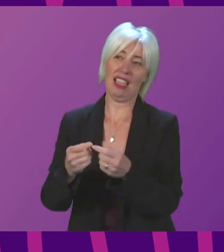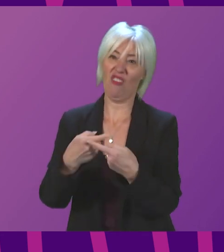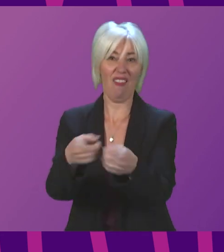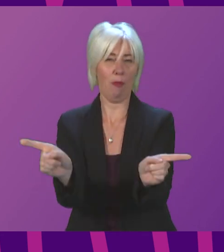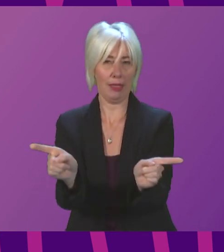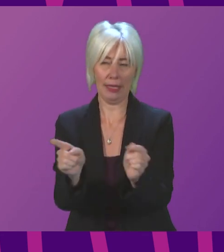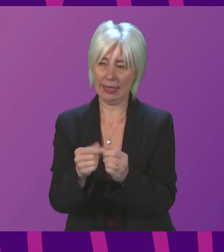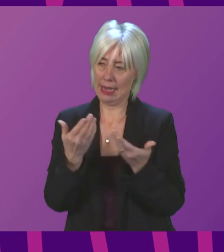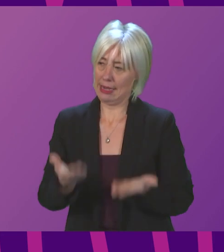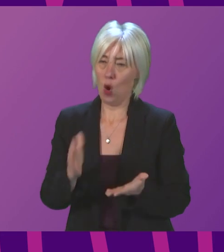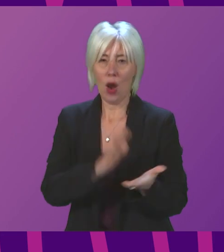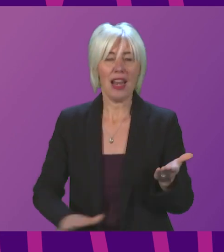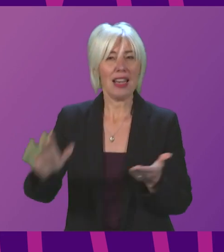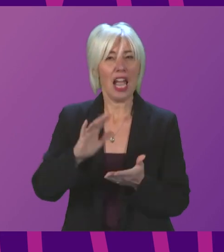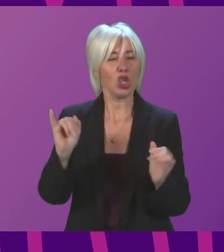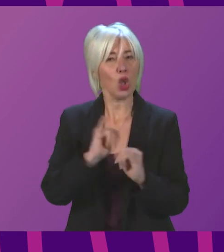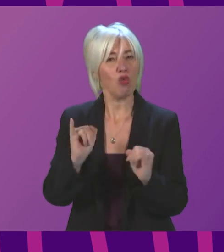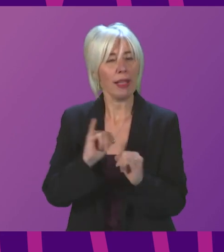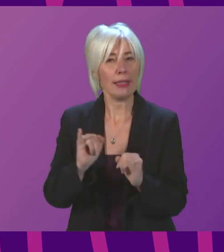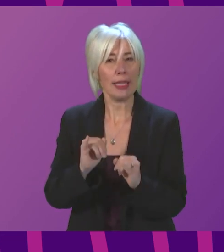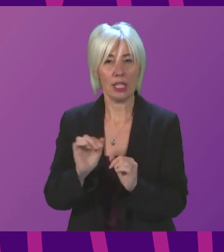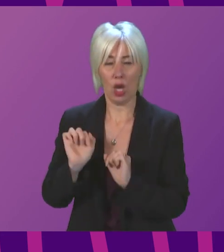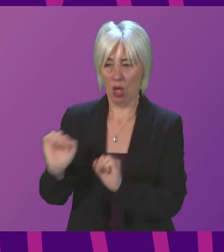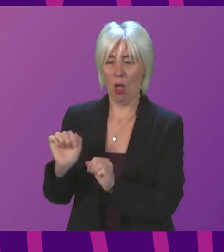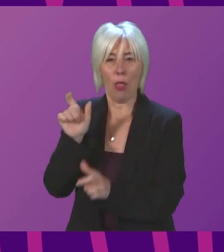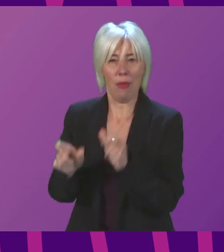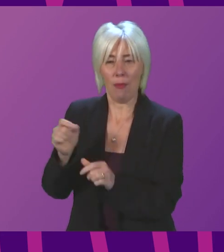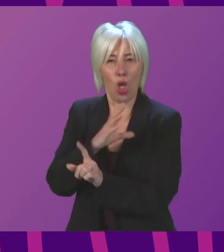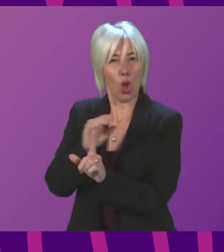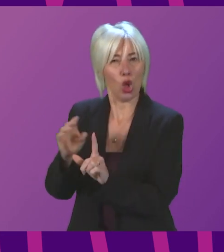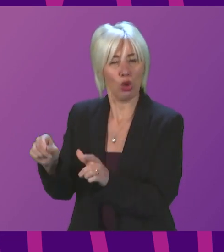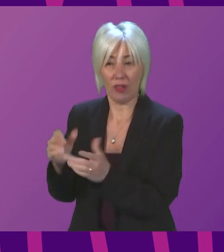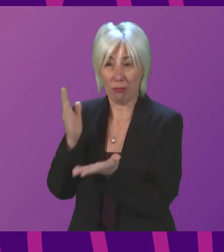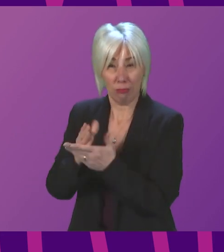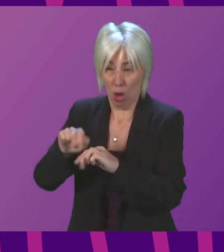national crisis, not only did those in his inner circle deliberately breach the very